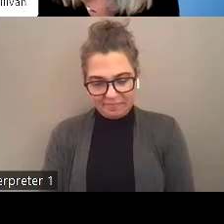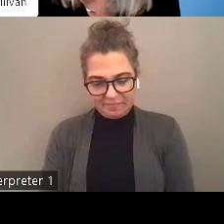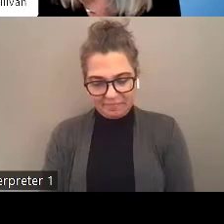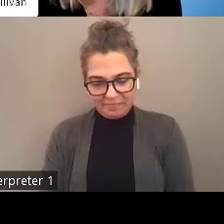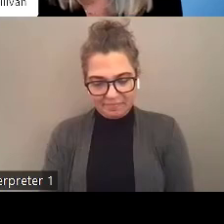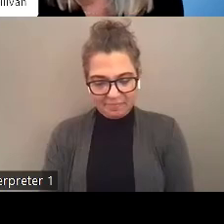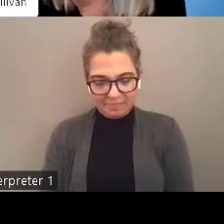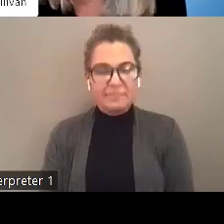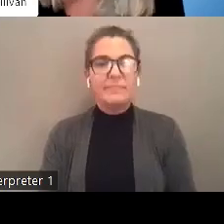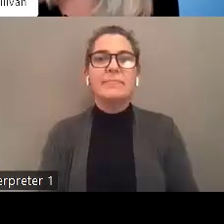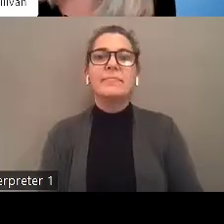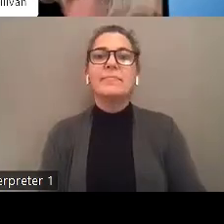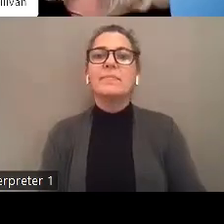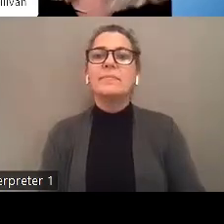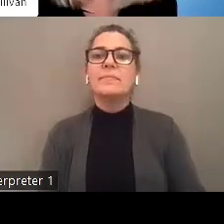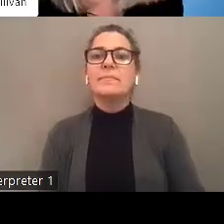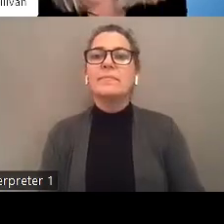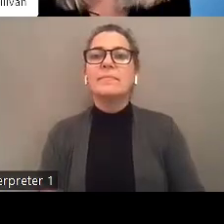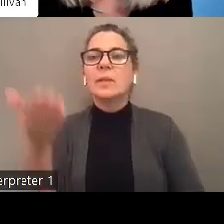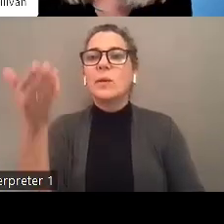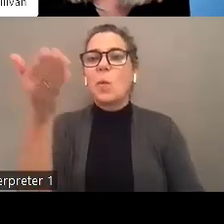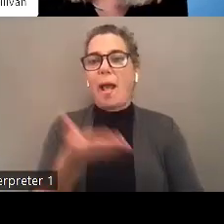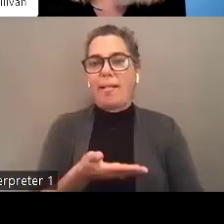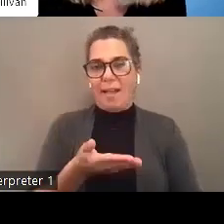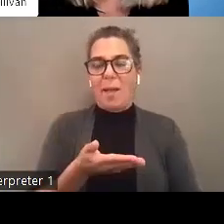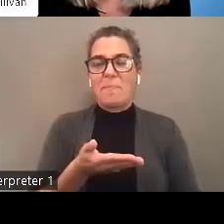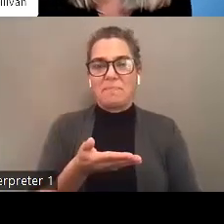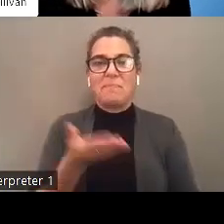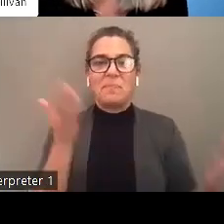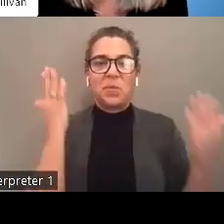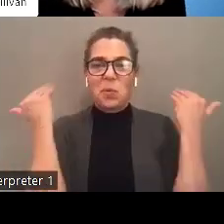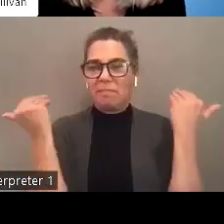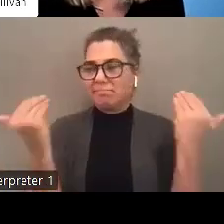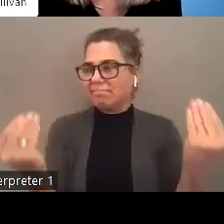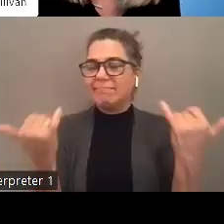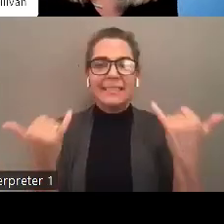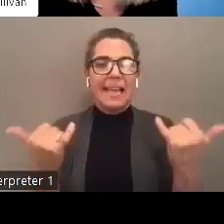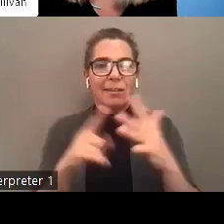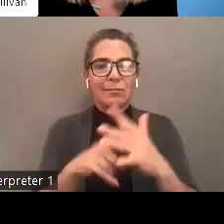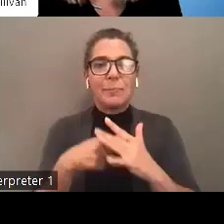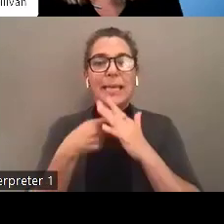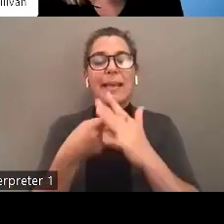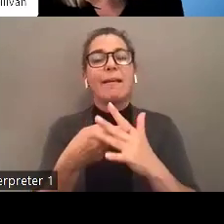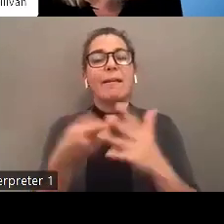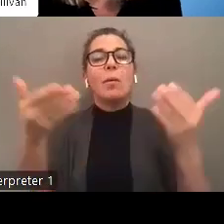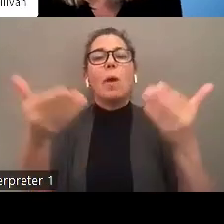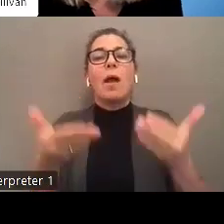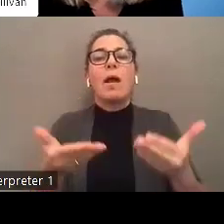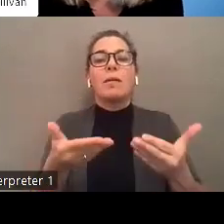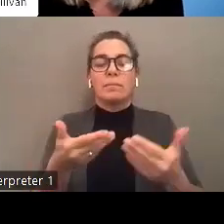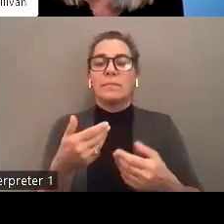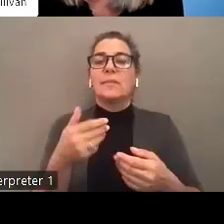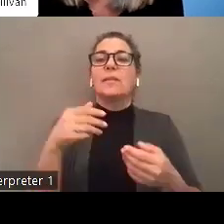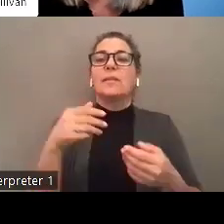Elyse Sullivan: Welcome again. We'll go ahead and get started. Welcome to part two of the New Data Management